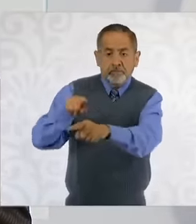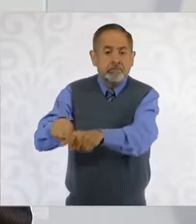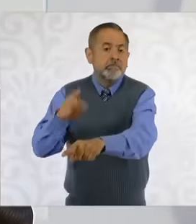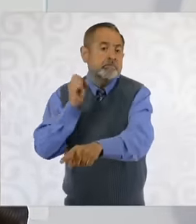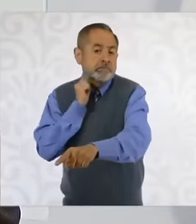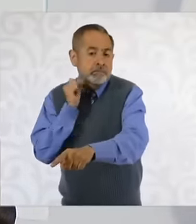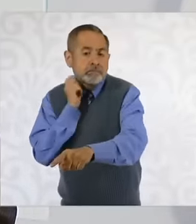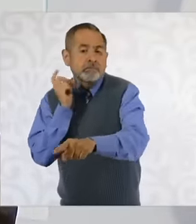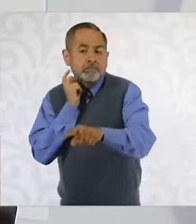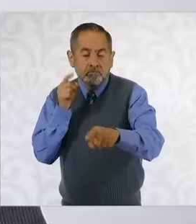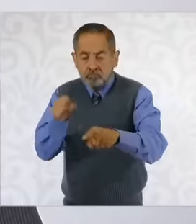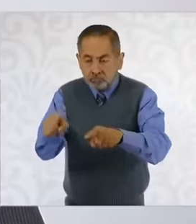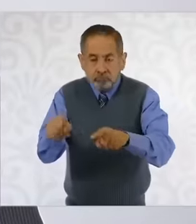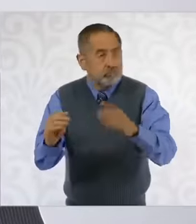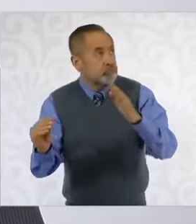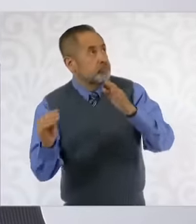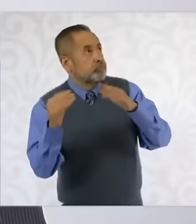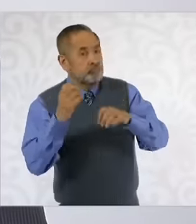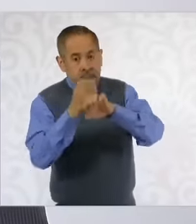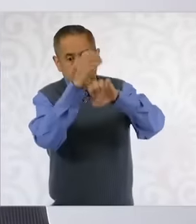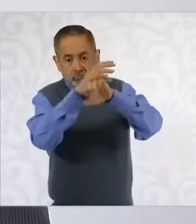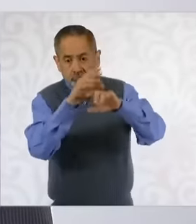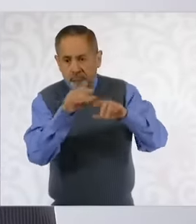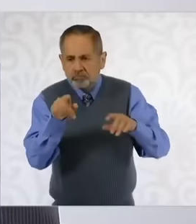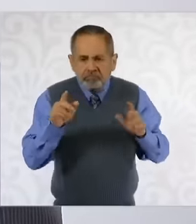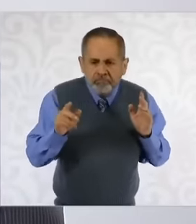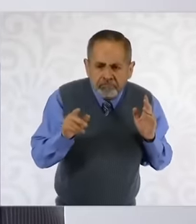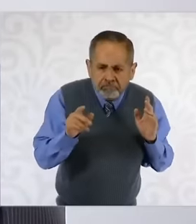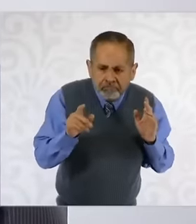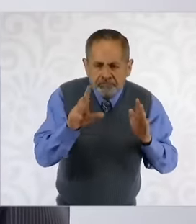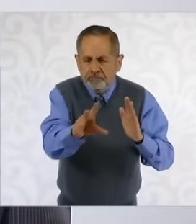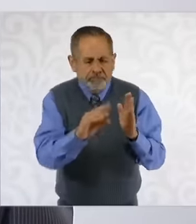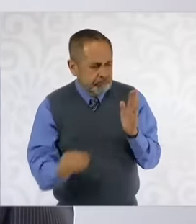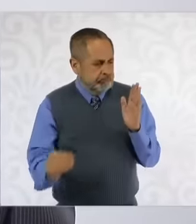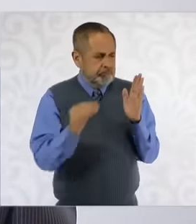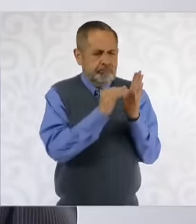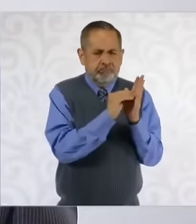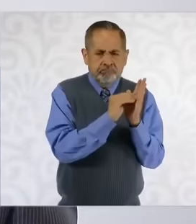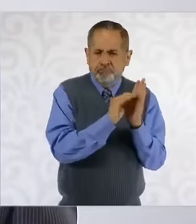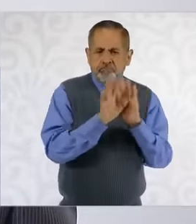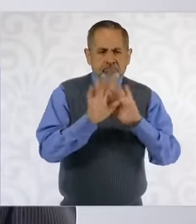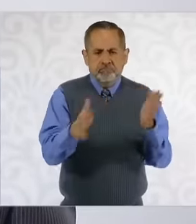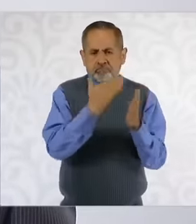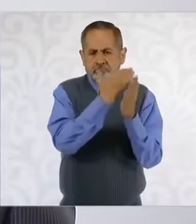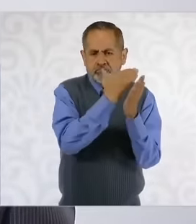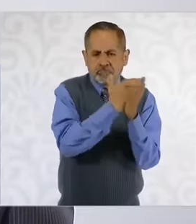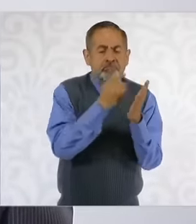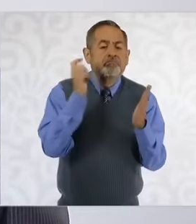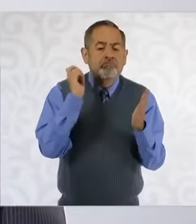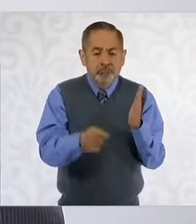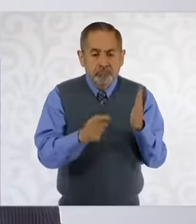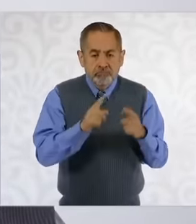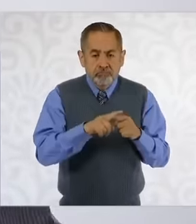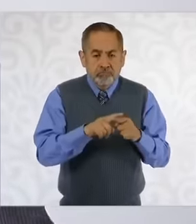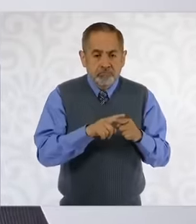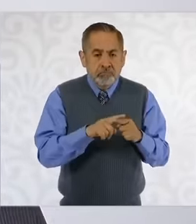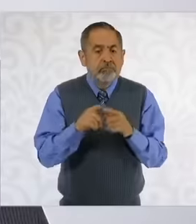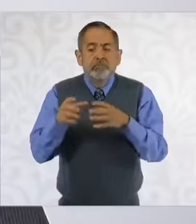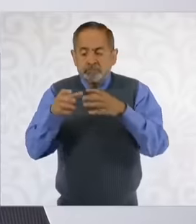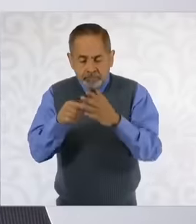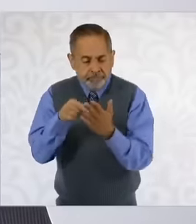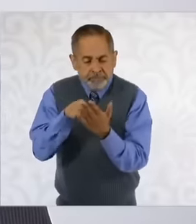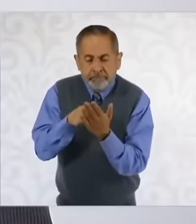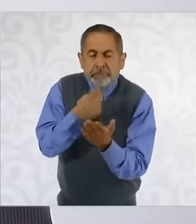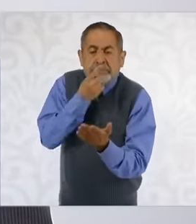the impediment to submit to judicial review the reforms